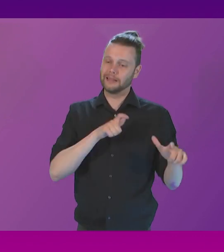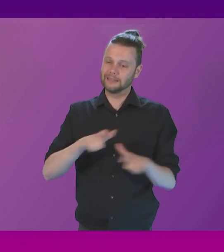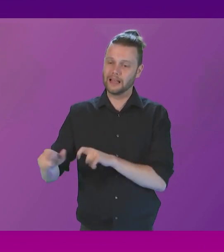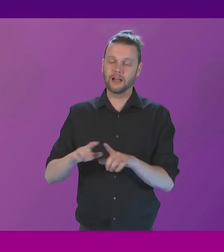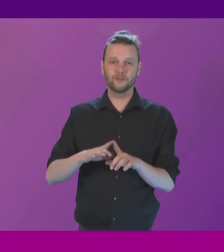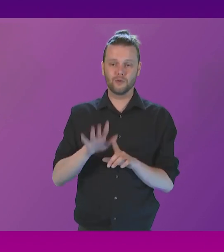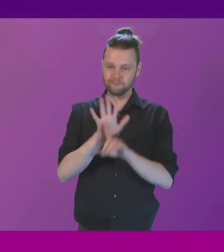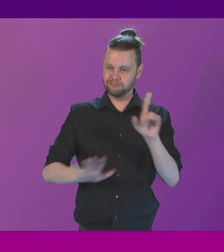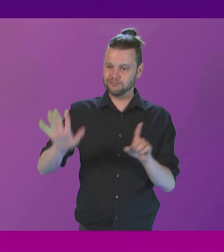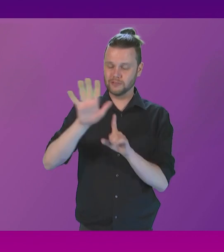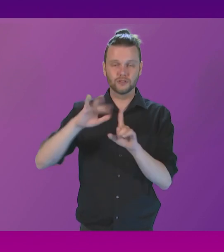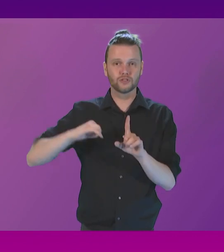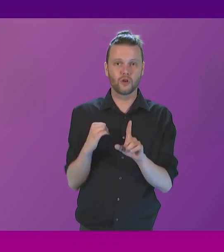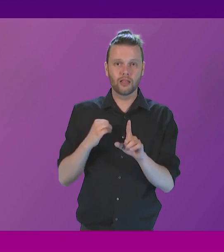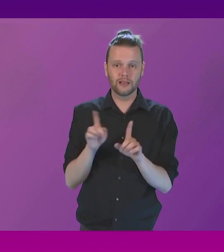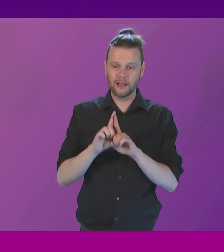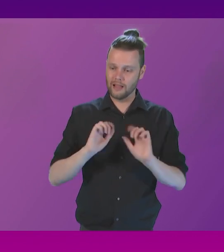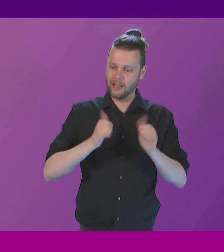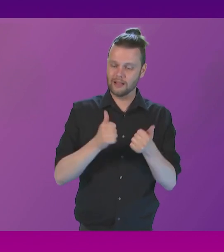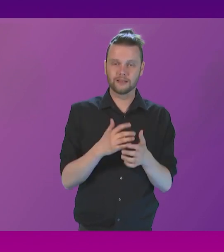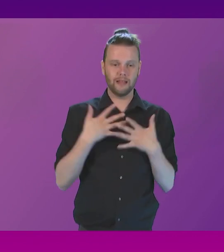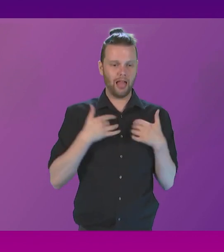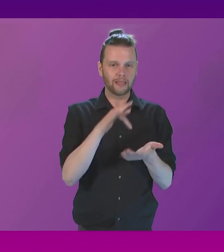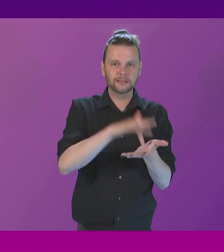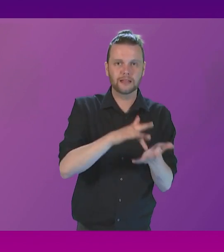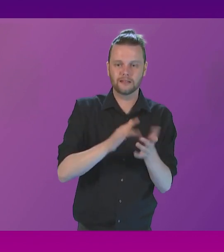Members! including in our excellent health centres and national treatment centres,